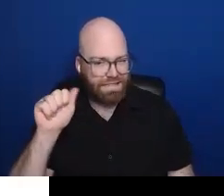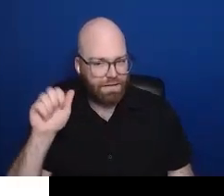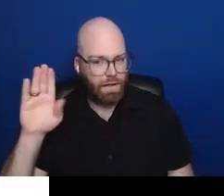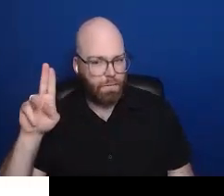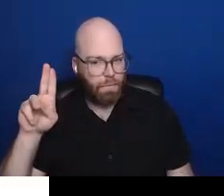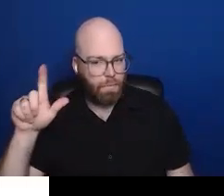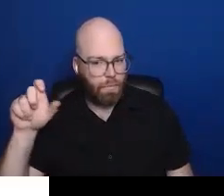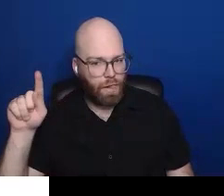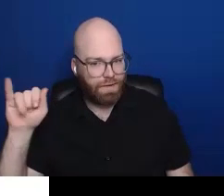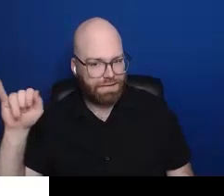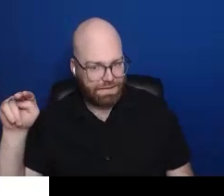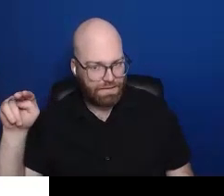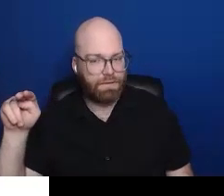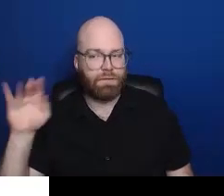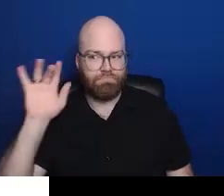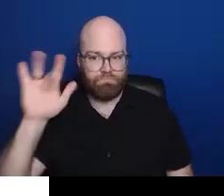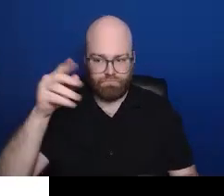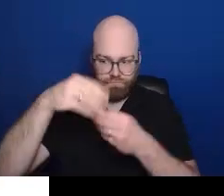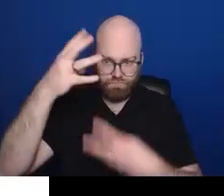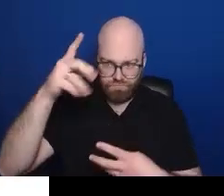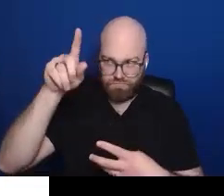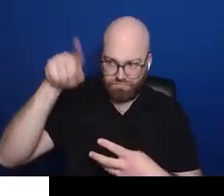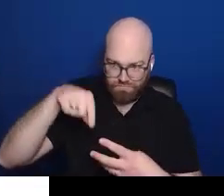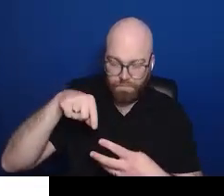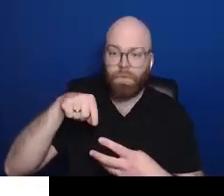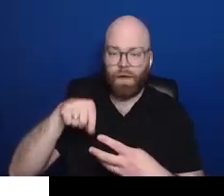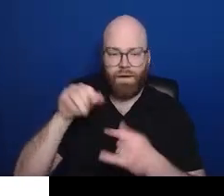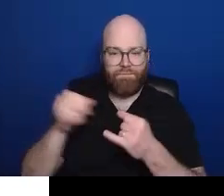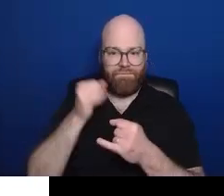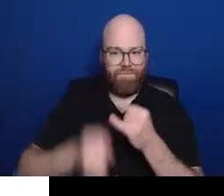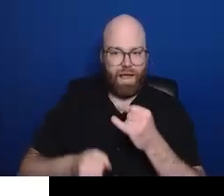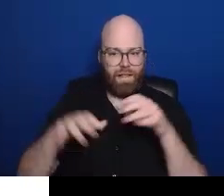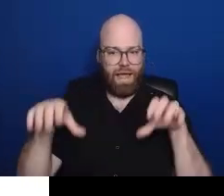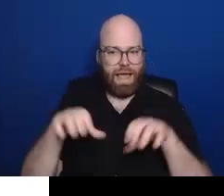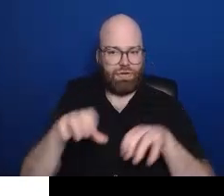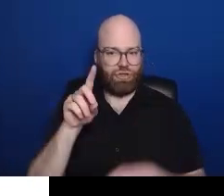And when you scroll down, you're going to look for final action date or family sponsor preferences. Right.